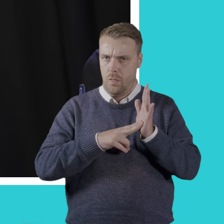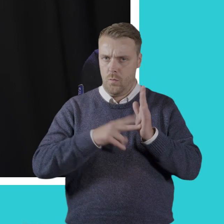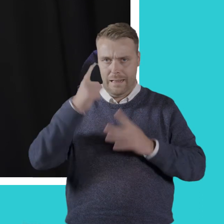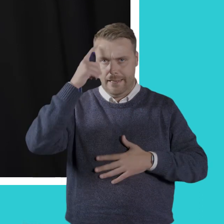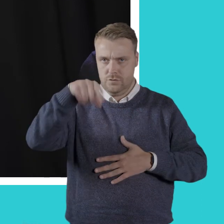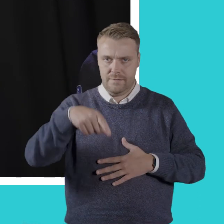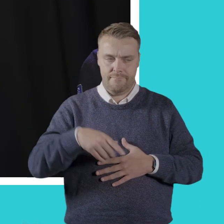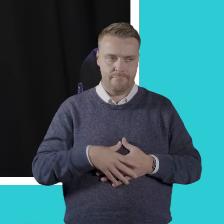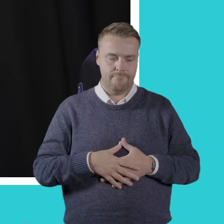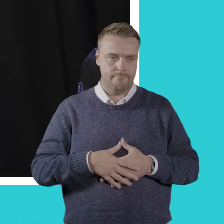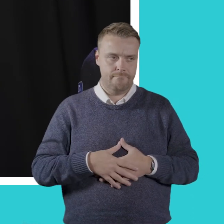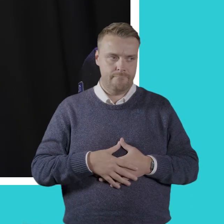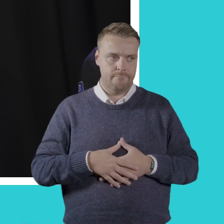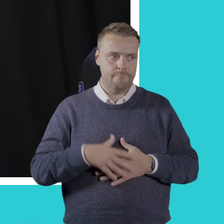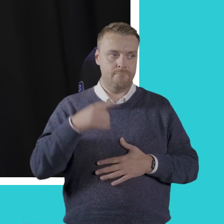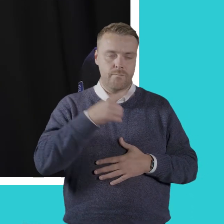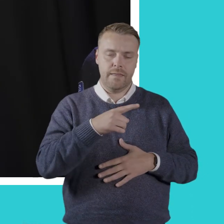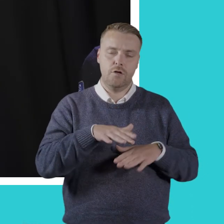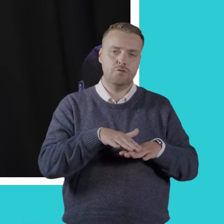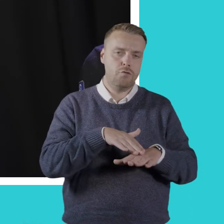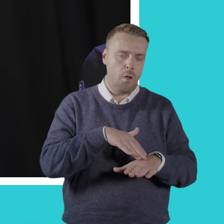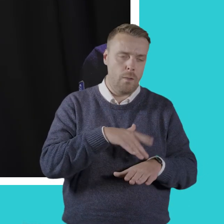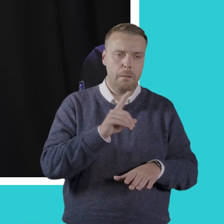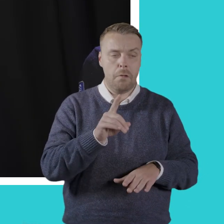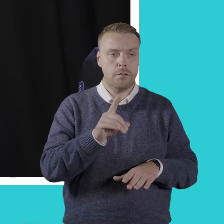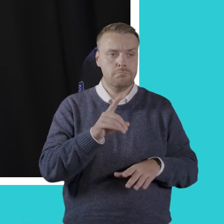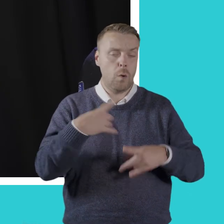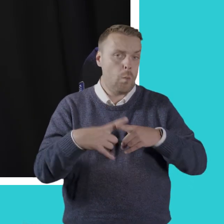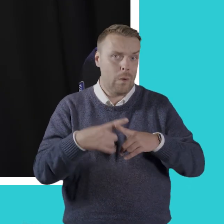are slowly I want to say slowly but quite quickly almost becoming a national charity kind of doing a